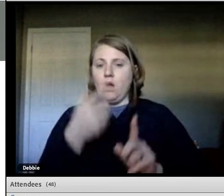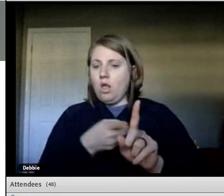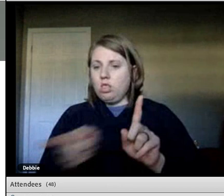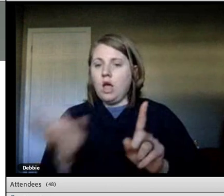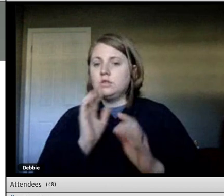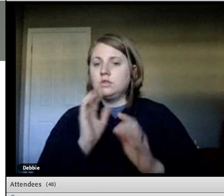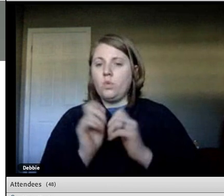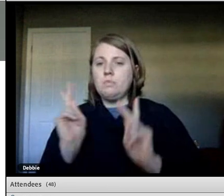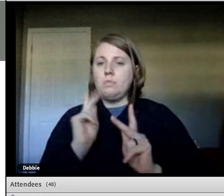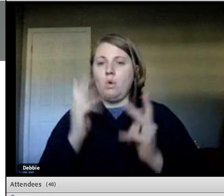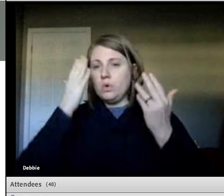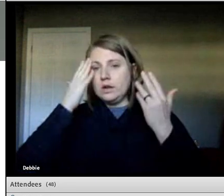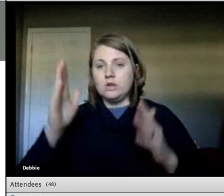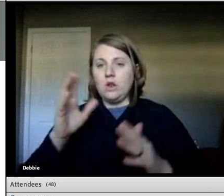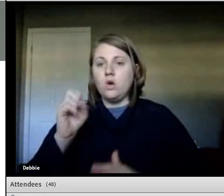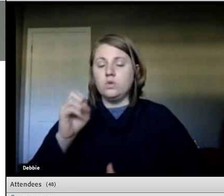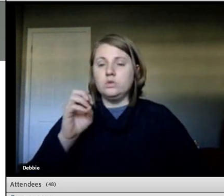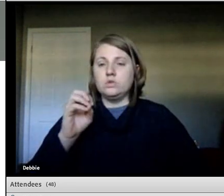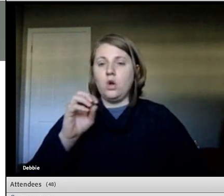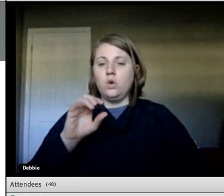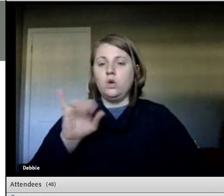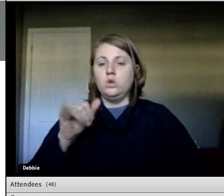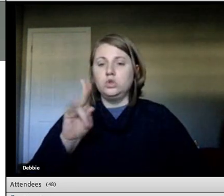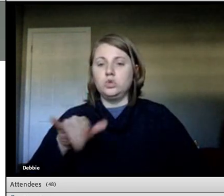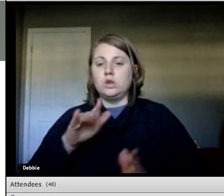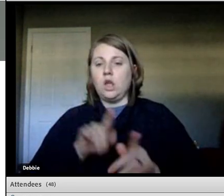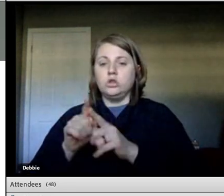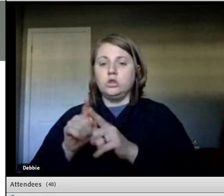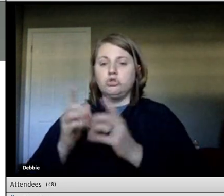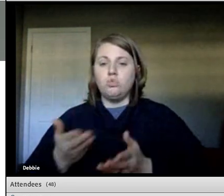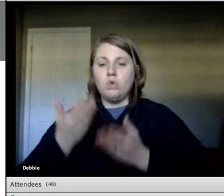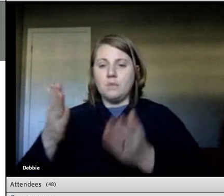Judy is also recommending Babel Fish for translation,